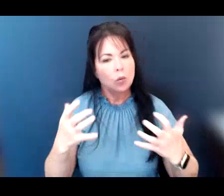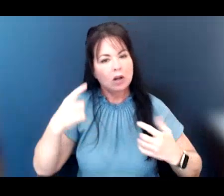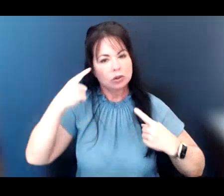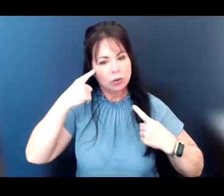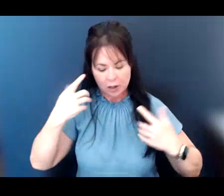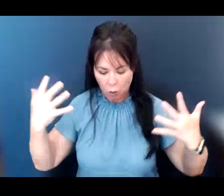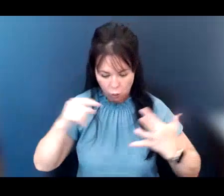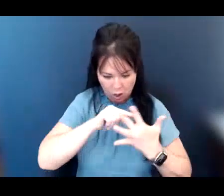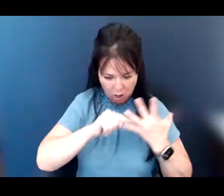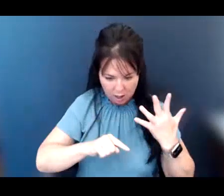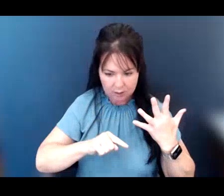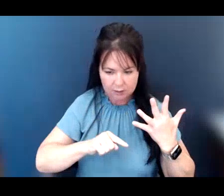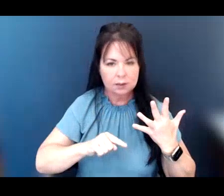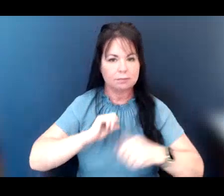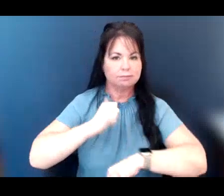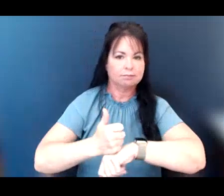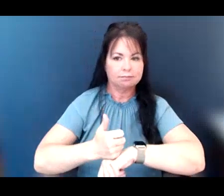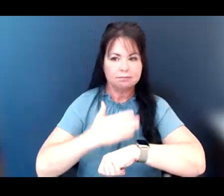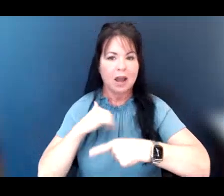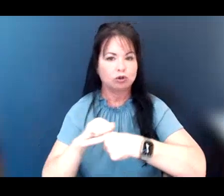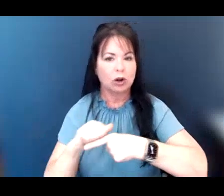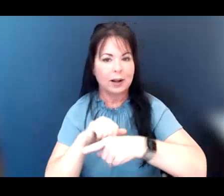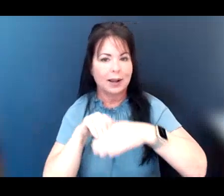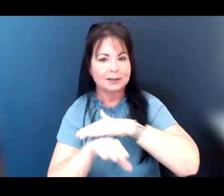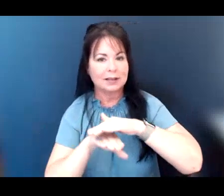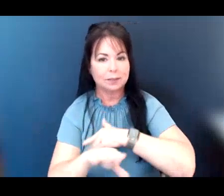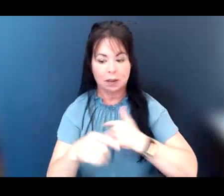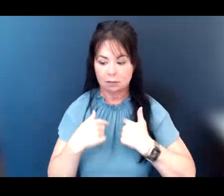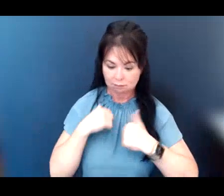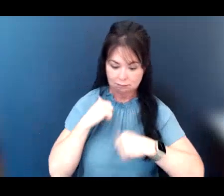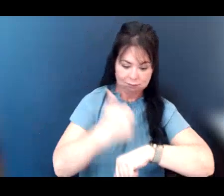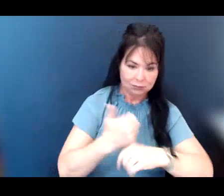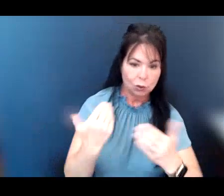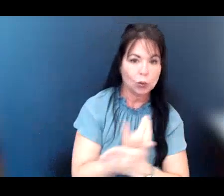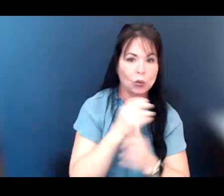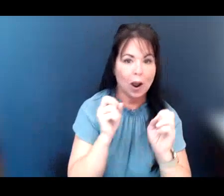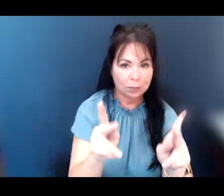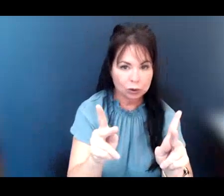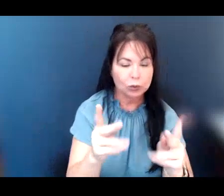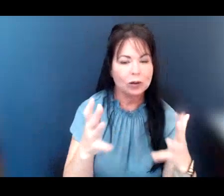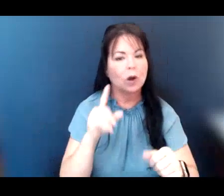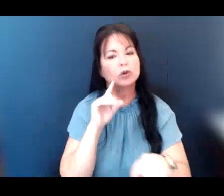As you're giving a great new opportunity, make sure it's done in an accessible manner.